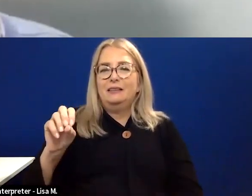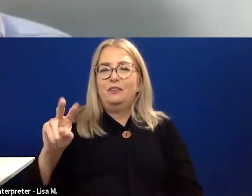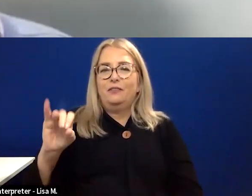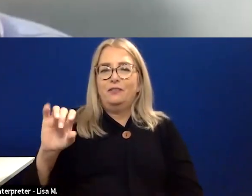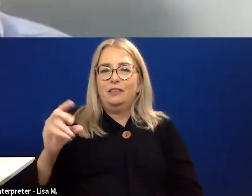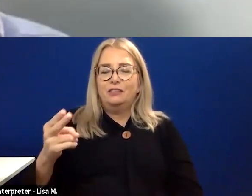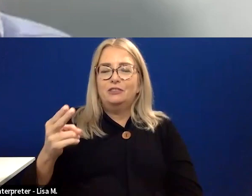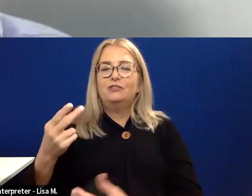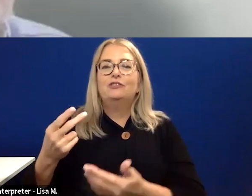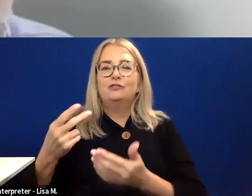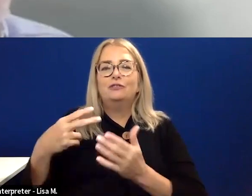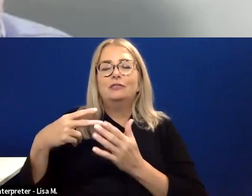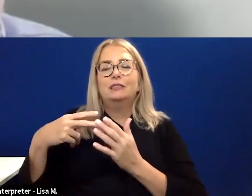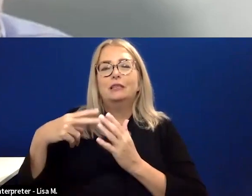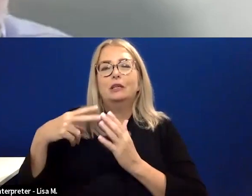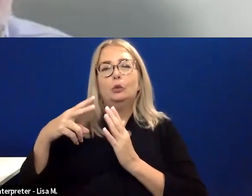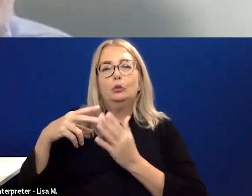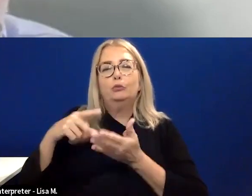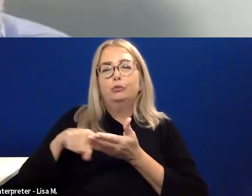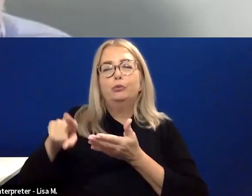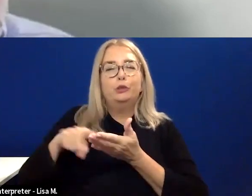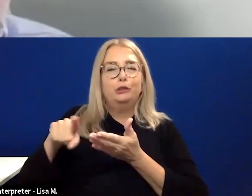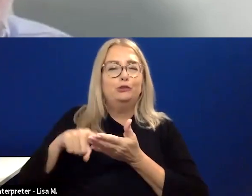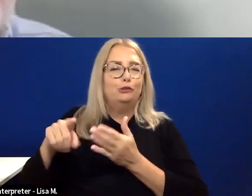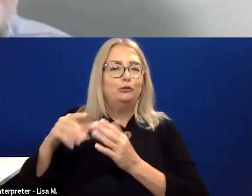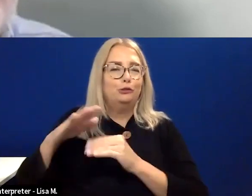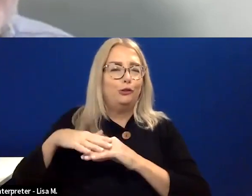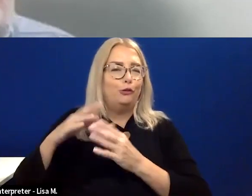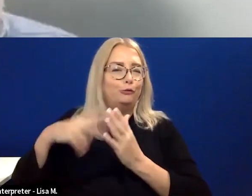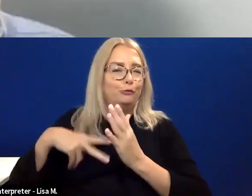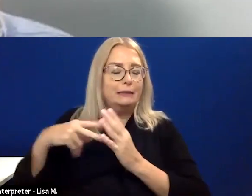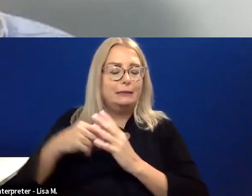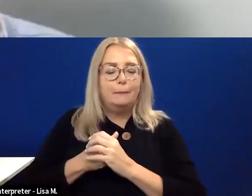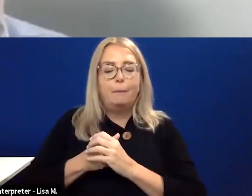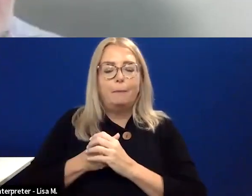for a number of years but in the middle of his query changed to become a cognitive psychologist